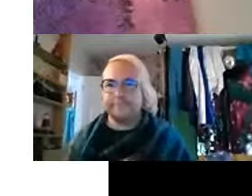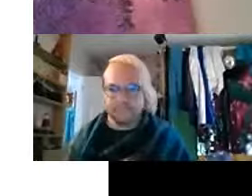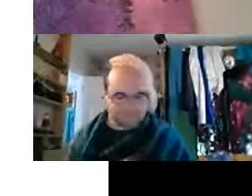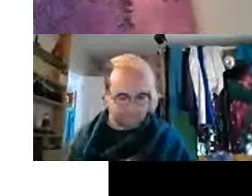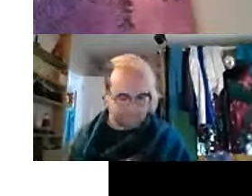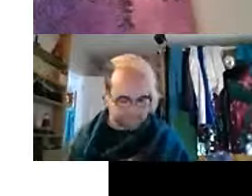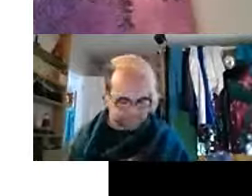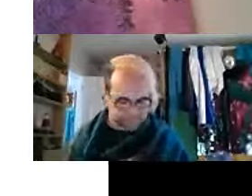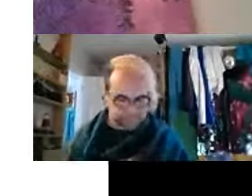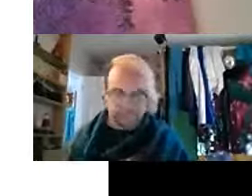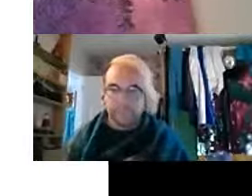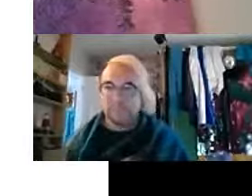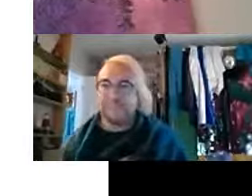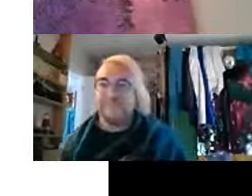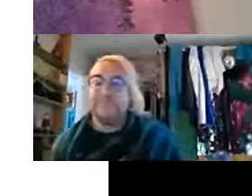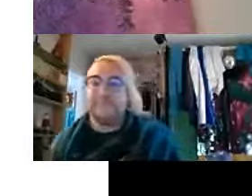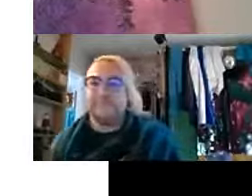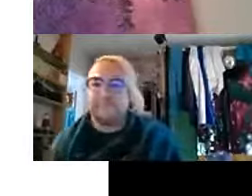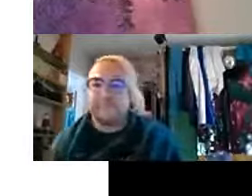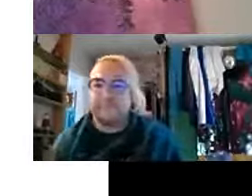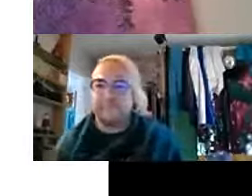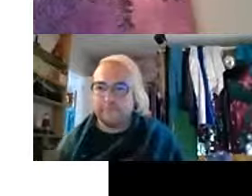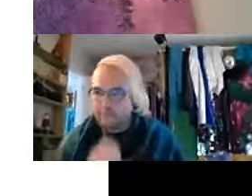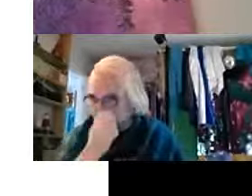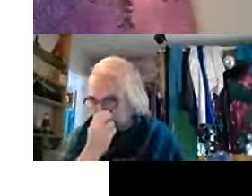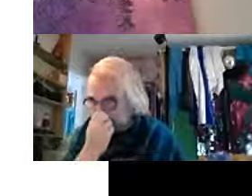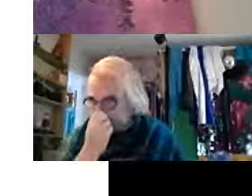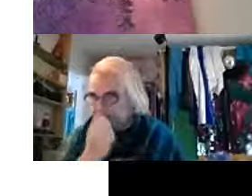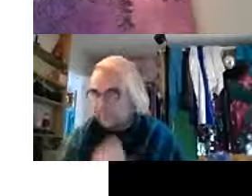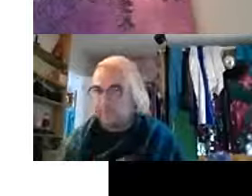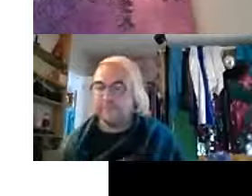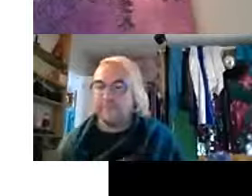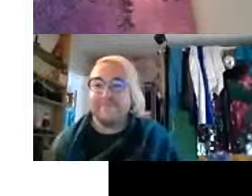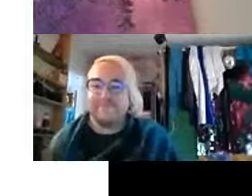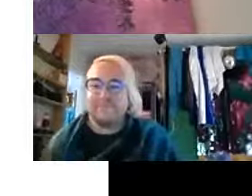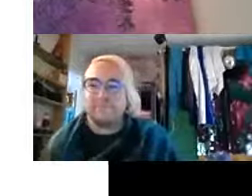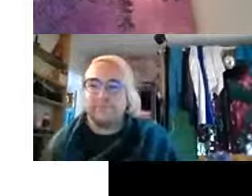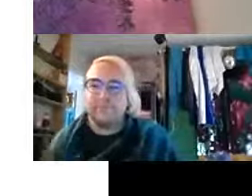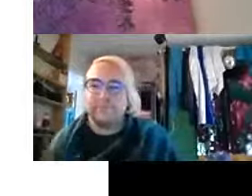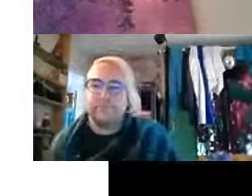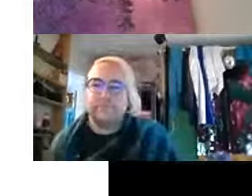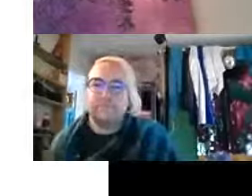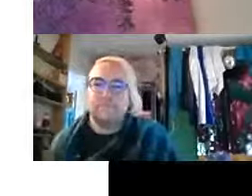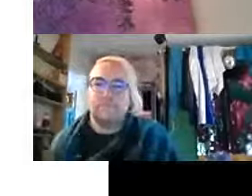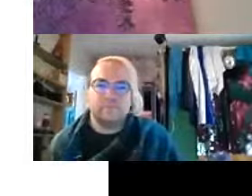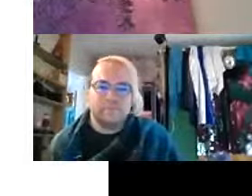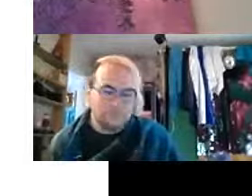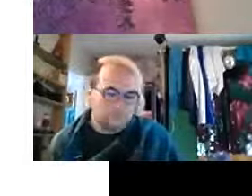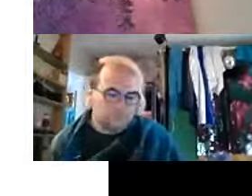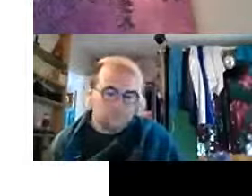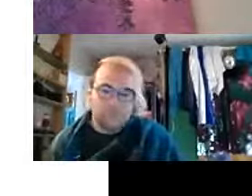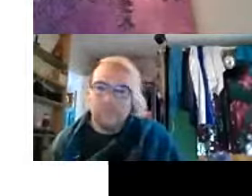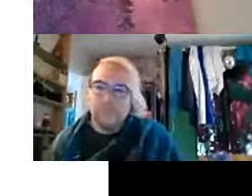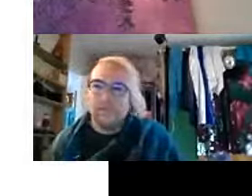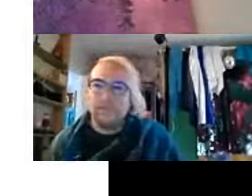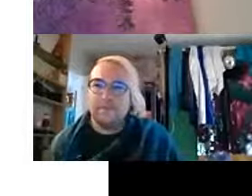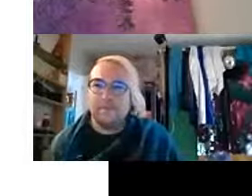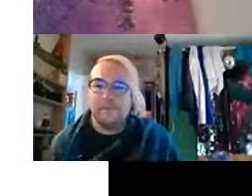minimal so it could be minimal so it could be something very very simple that happens that if